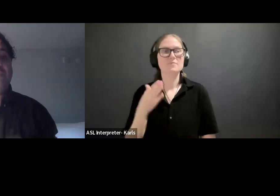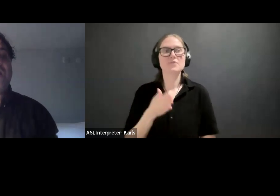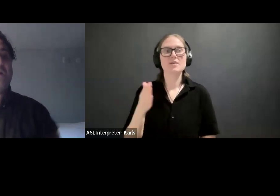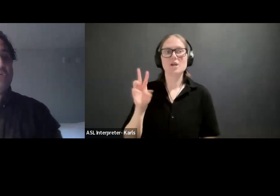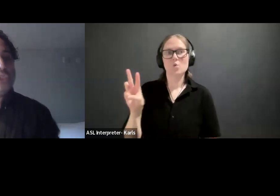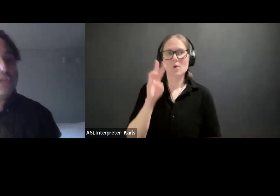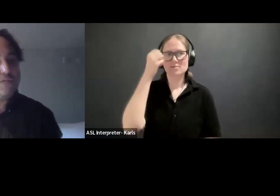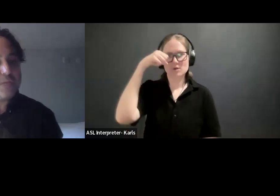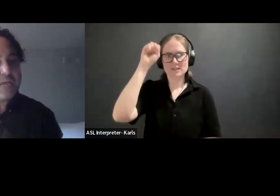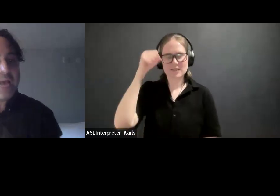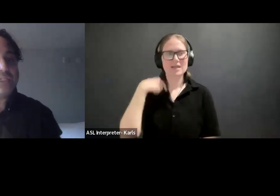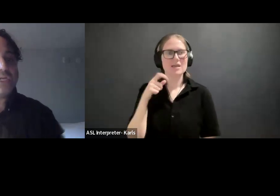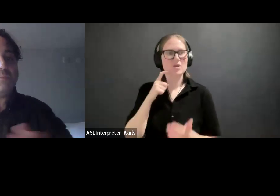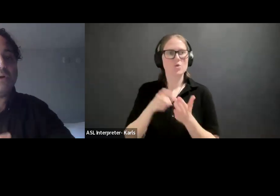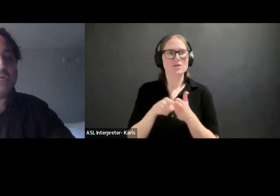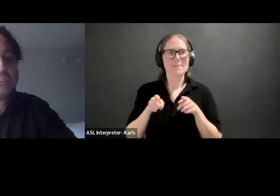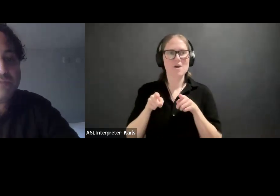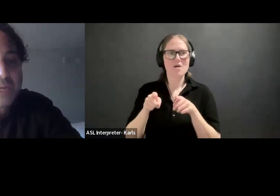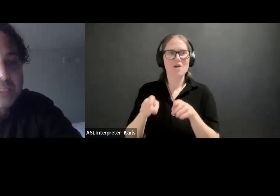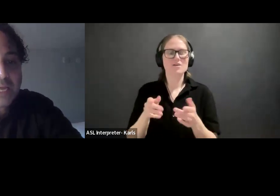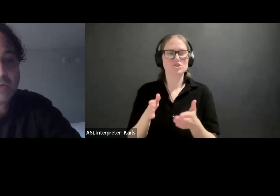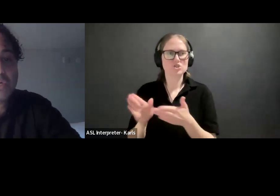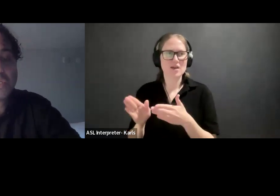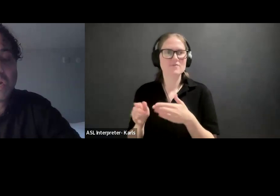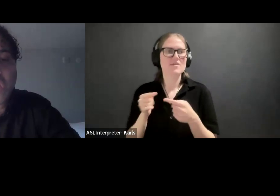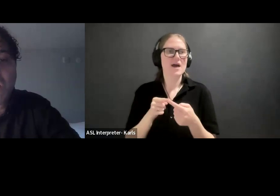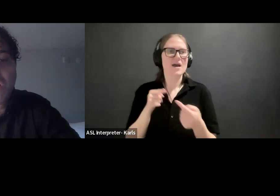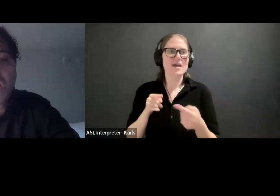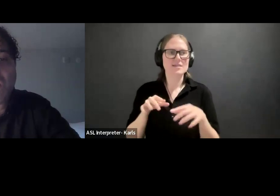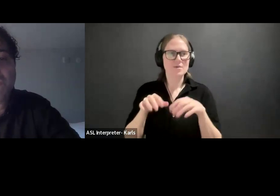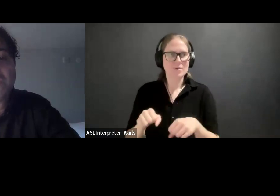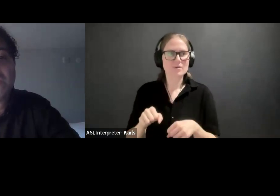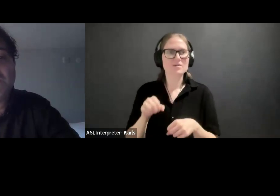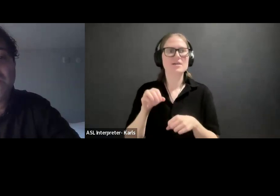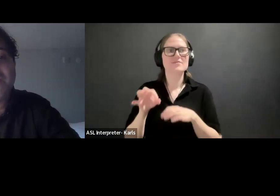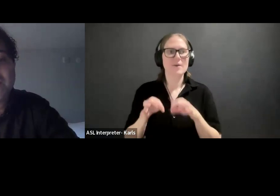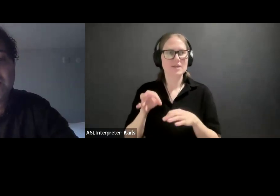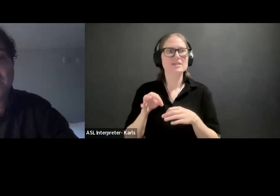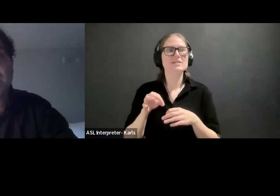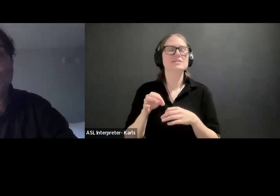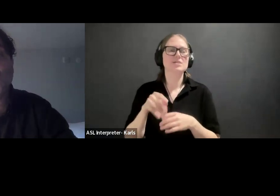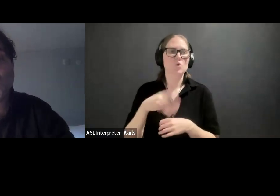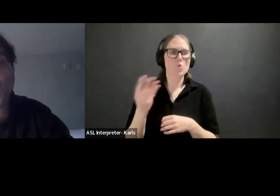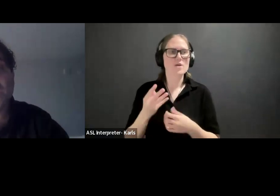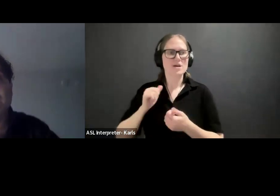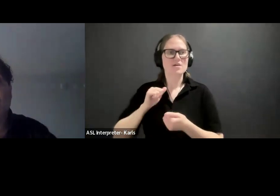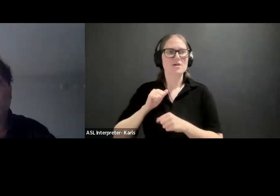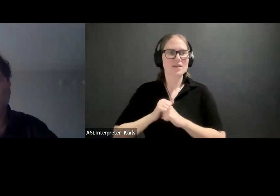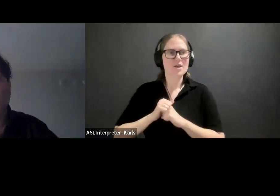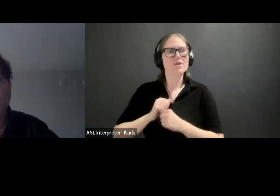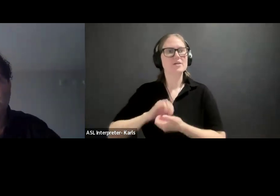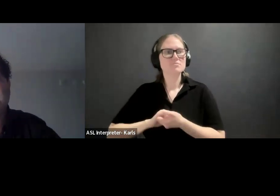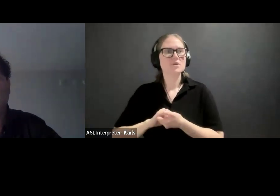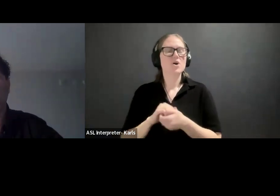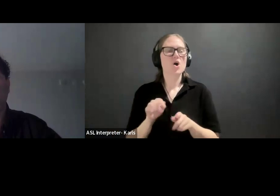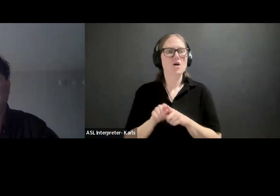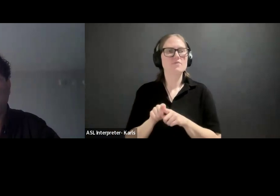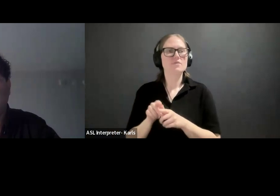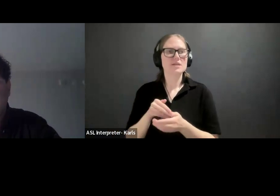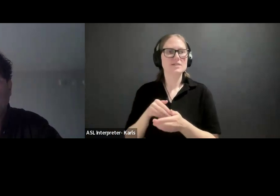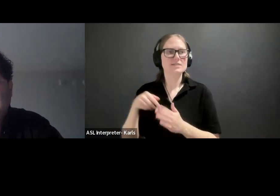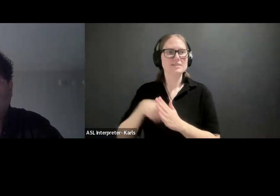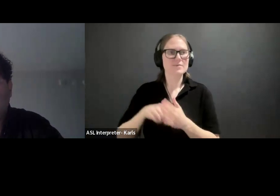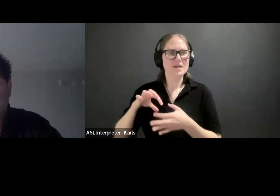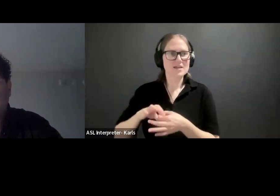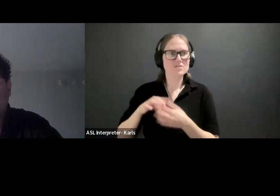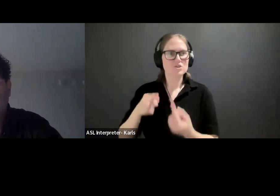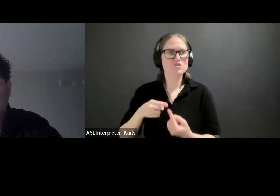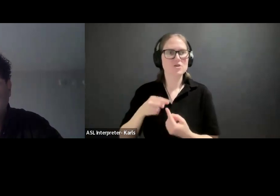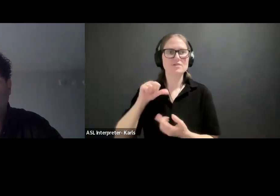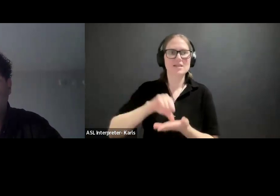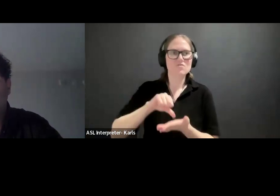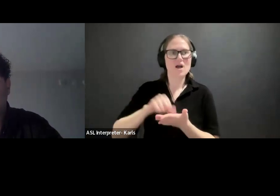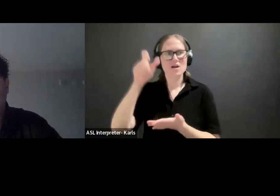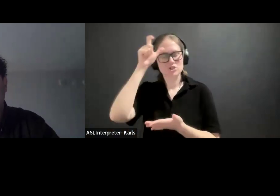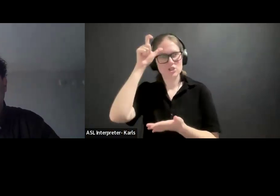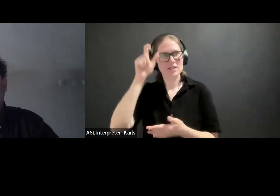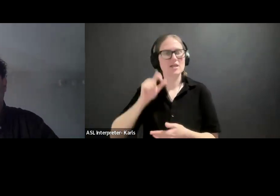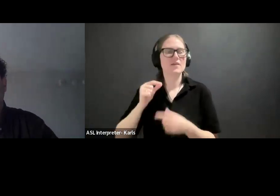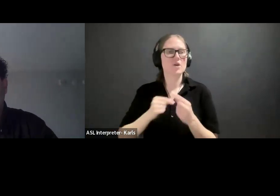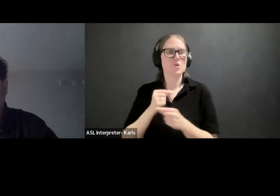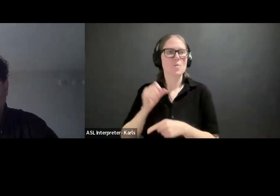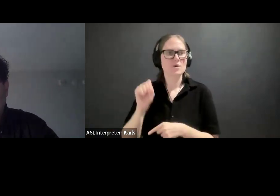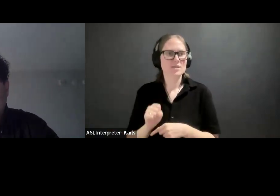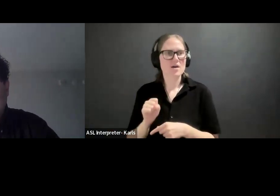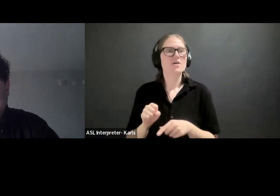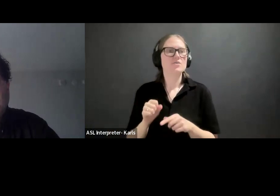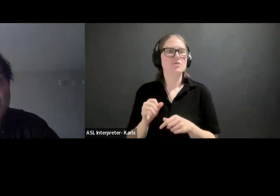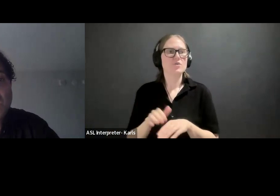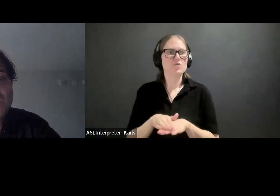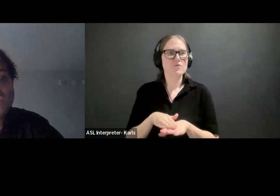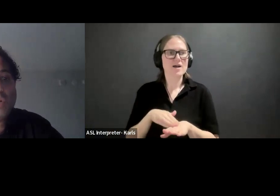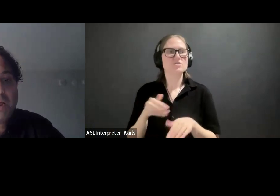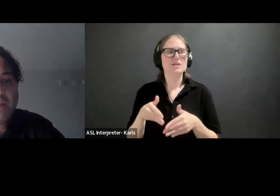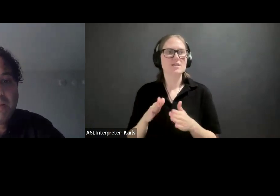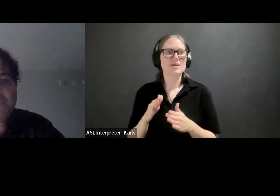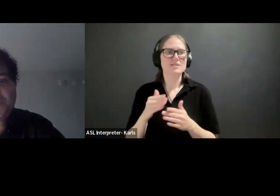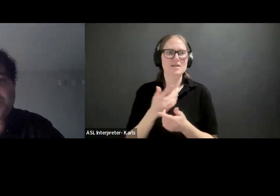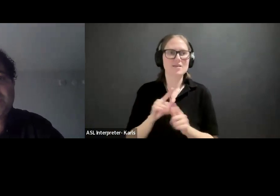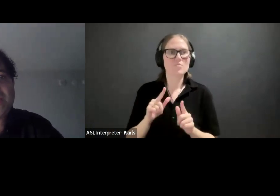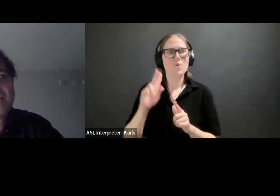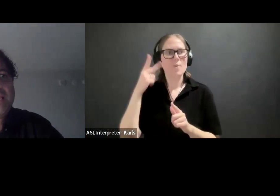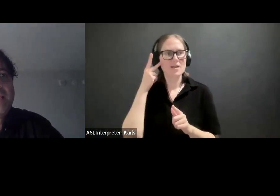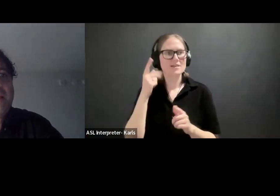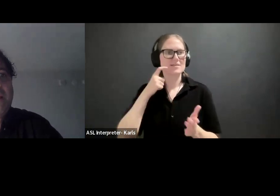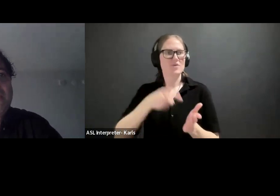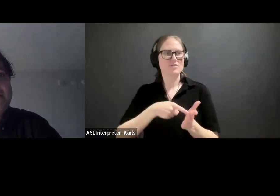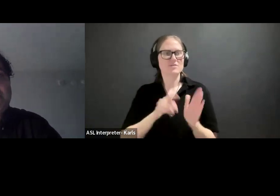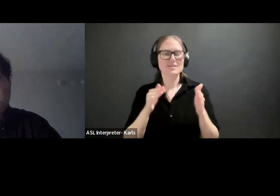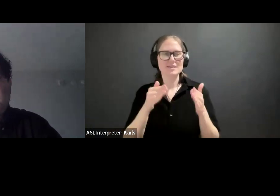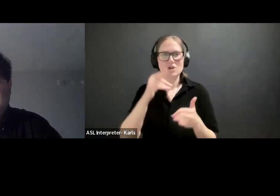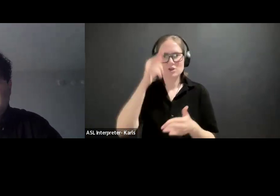a parallel shift. Anti-imperialist feminist and queer solidarity often deeply connected to struggles in Iran, Turkey, and the Global South gradually gives way to a liberal politics of recognition centered on the German.